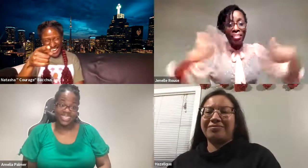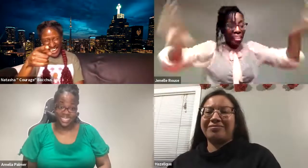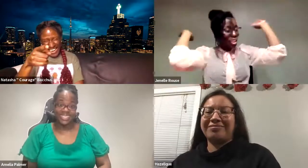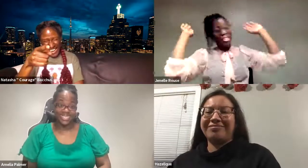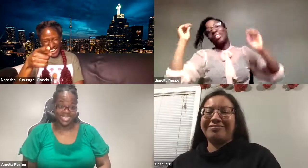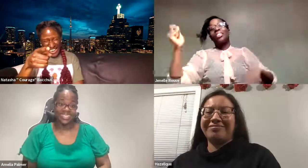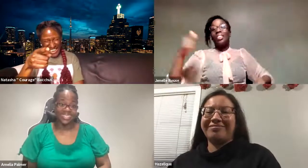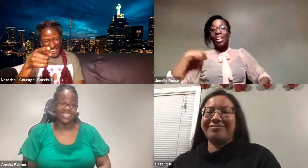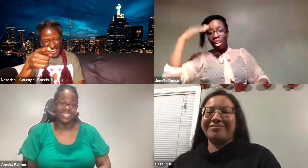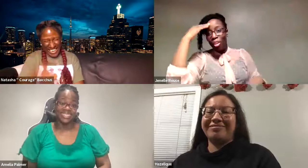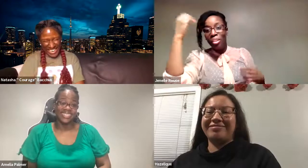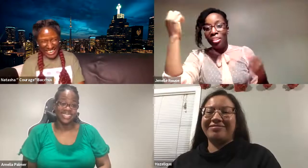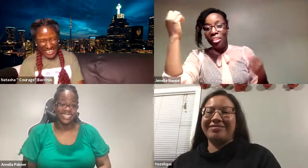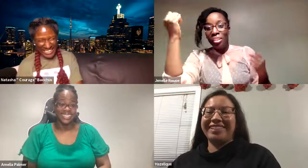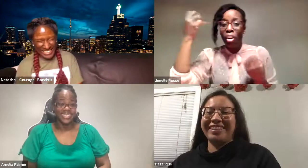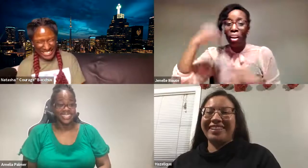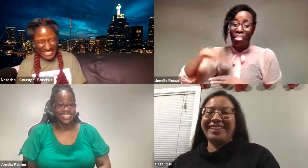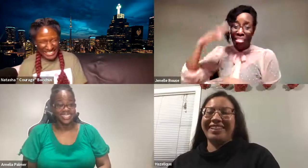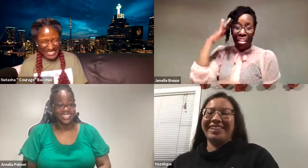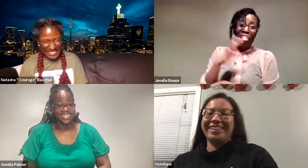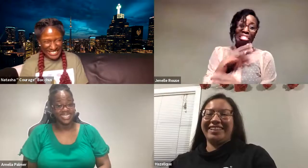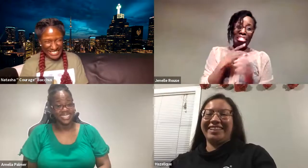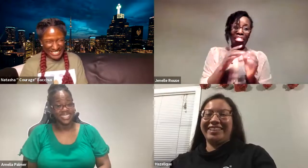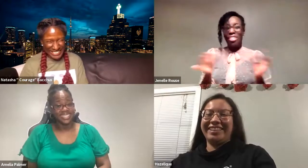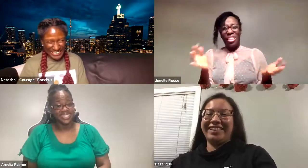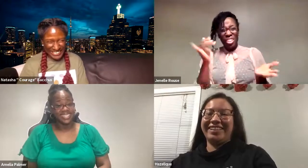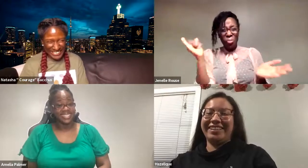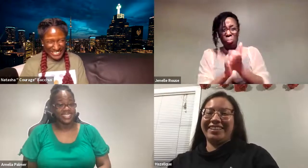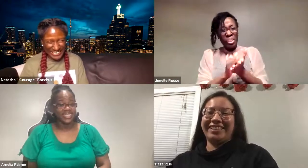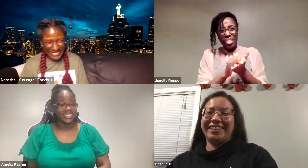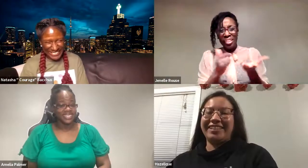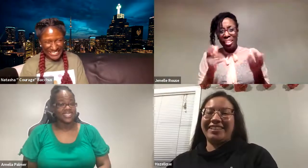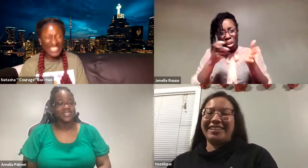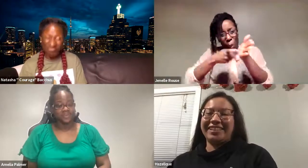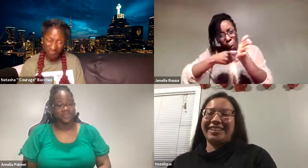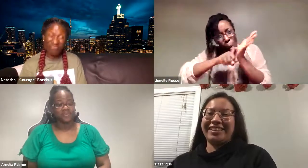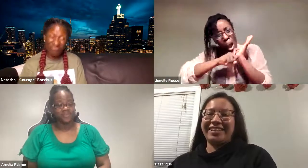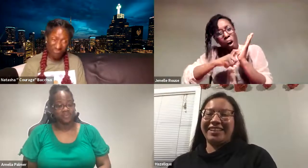overnight. you can't just throw everything away and use one language overnight! that's impossible.